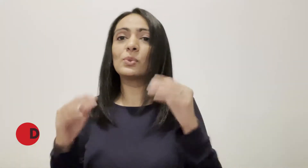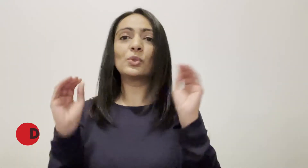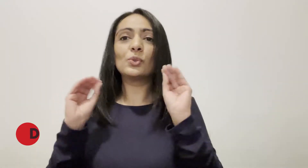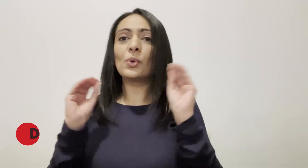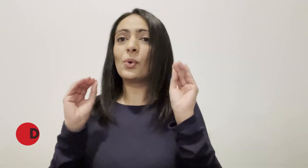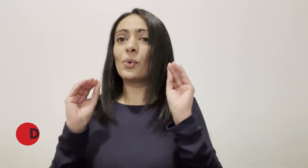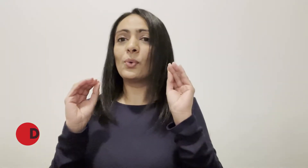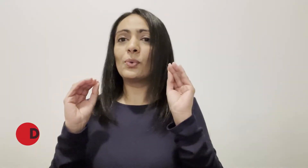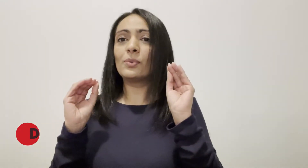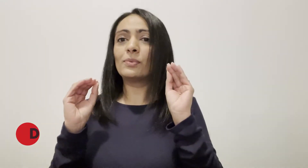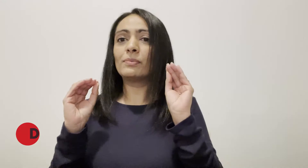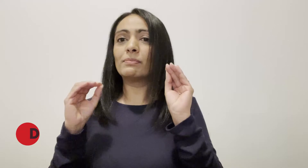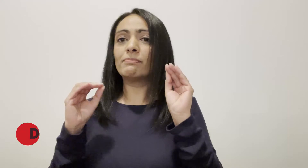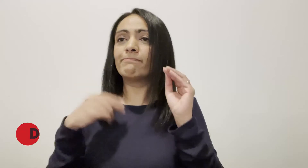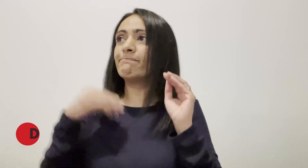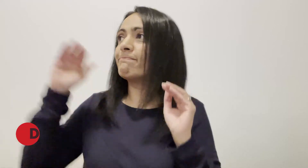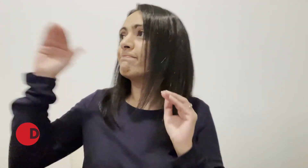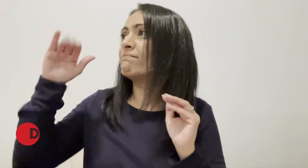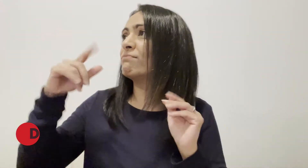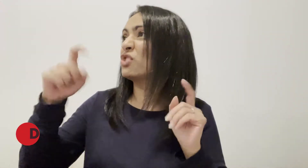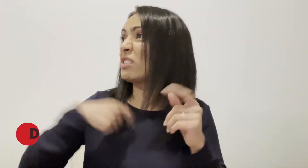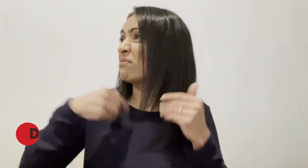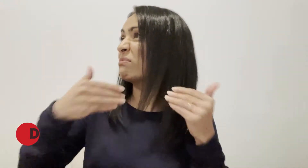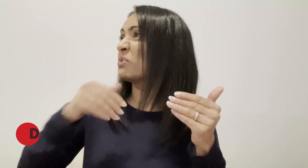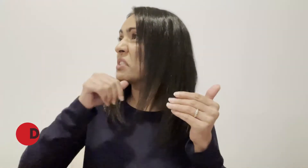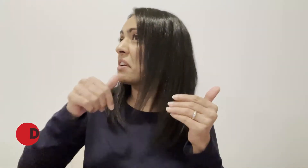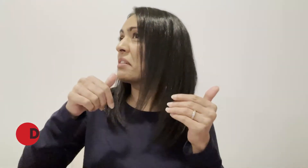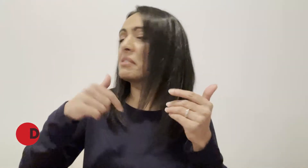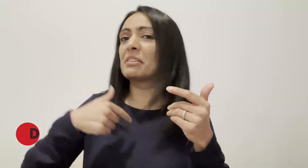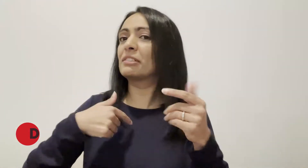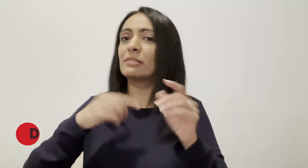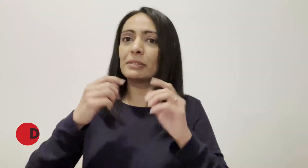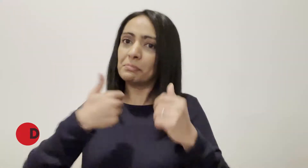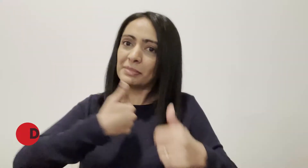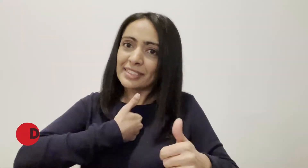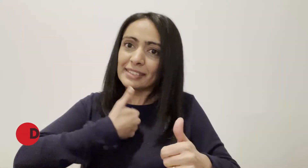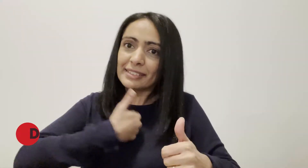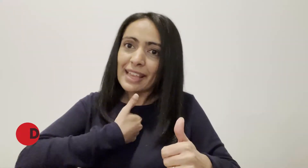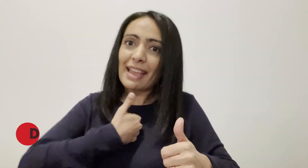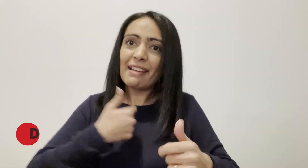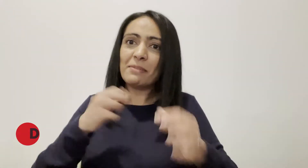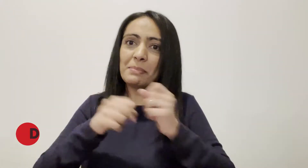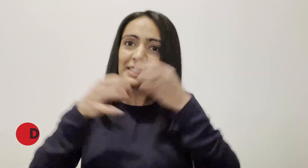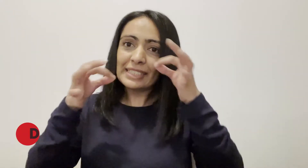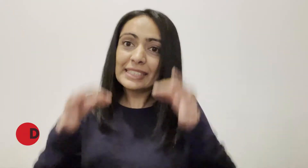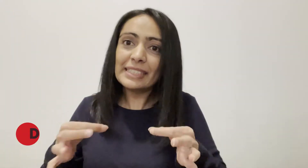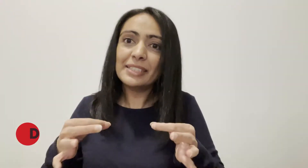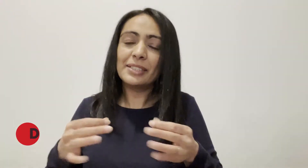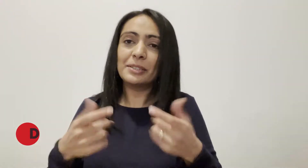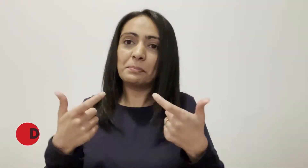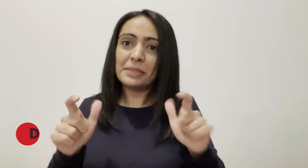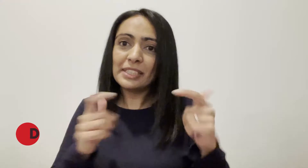be no one to ask, I would have to make decisions on my own.